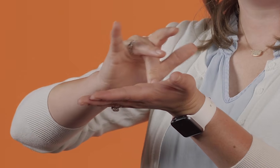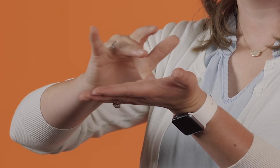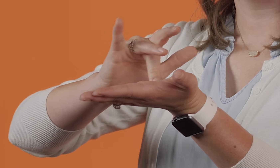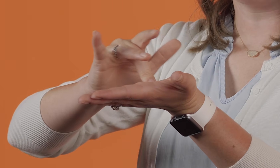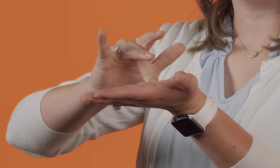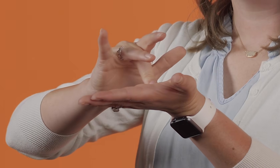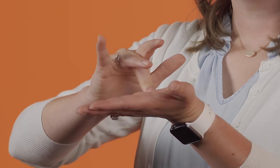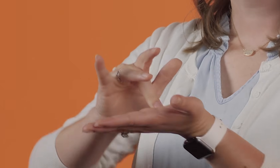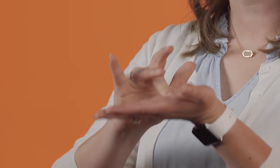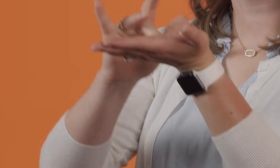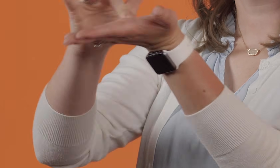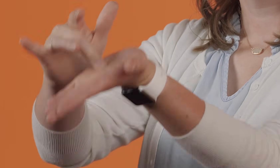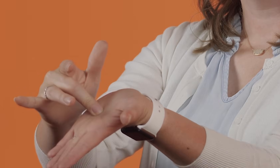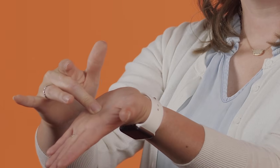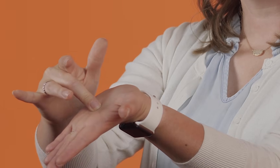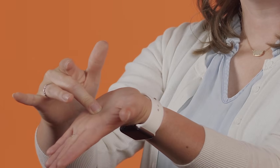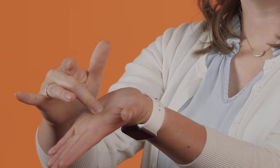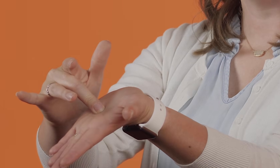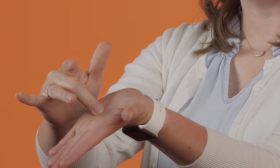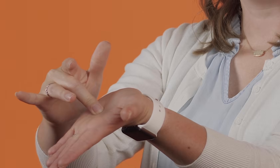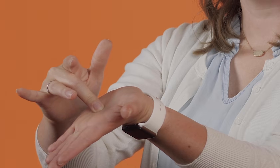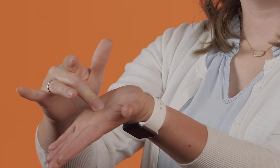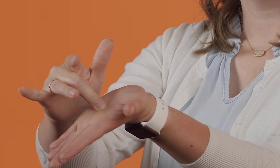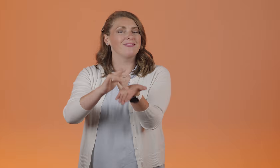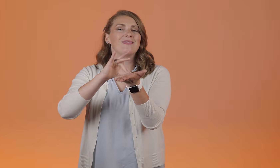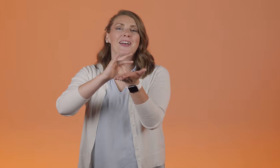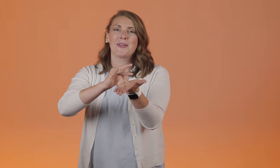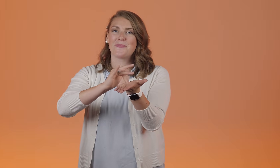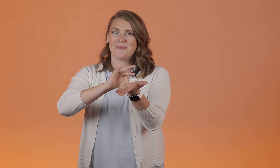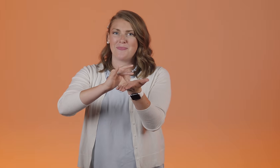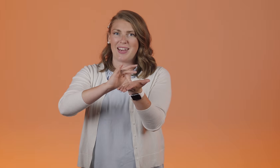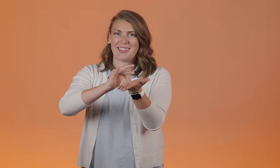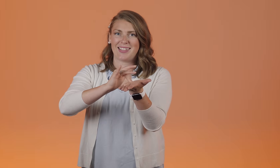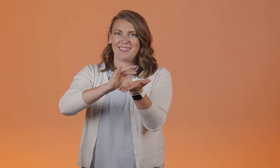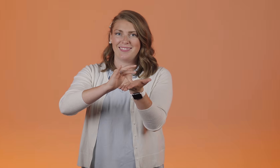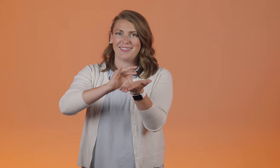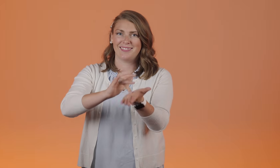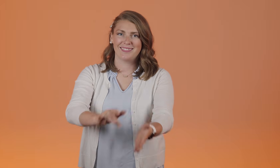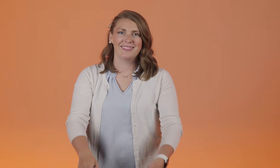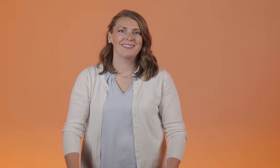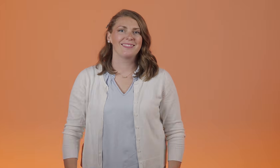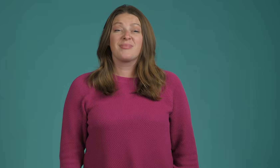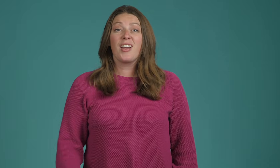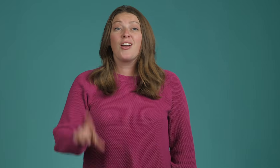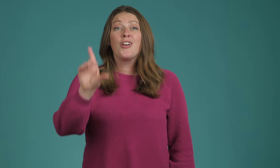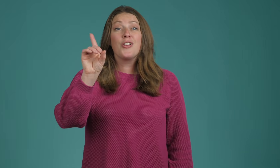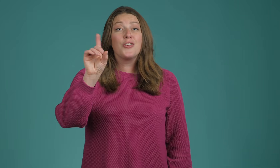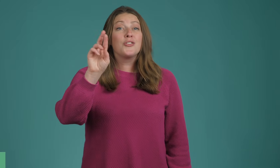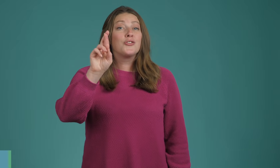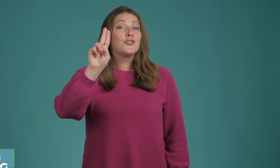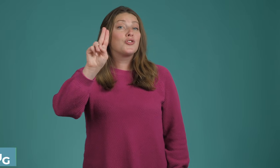in your palm, showing that you're holding medicine. Medicine.